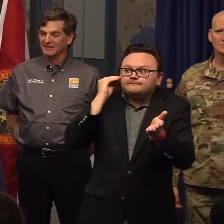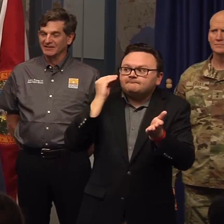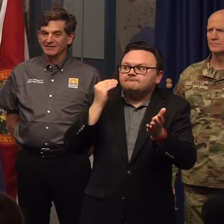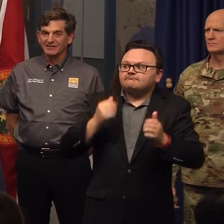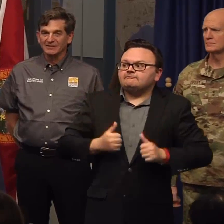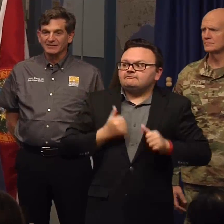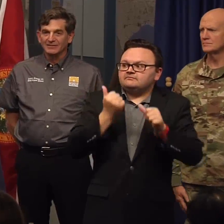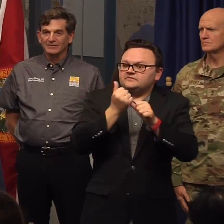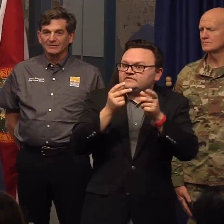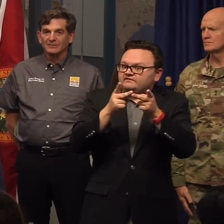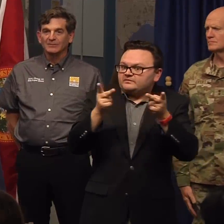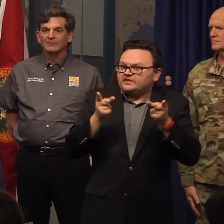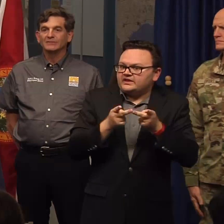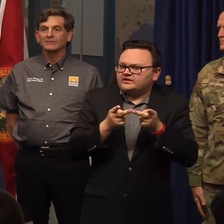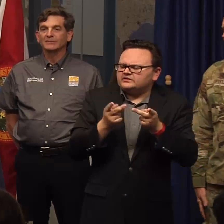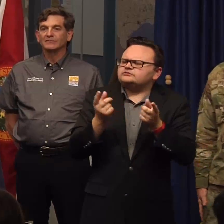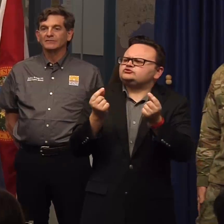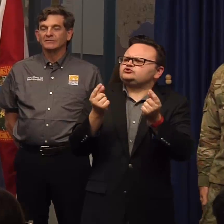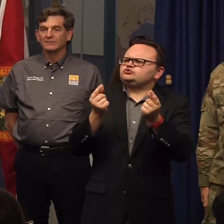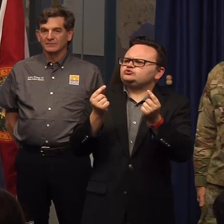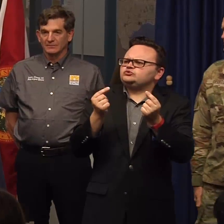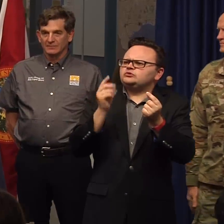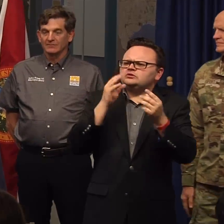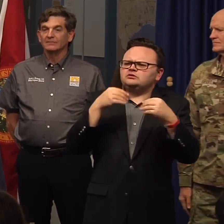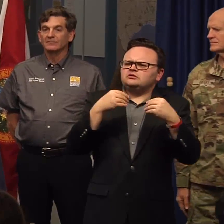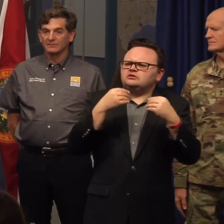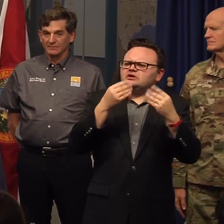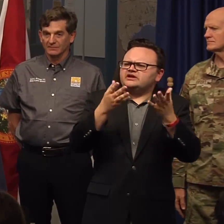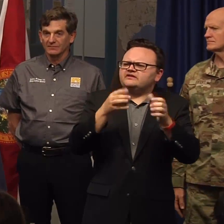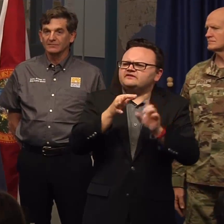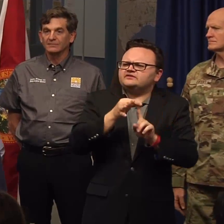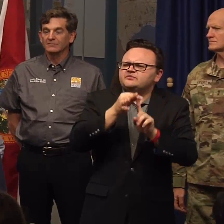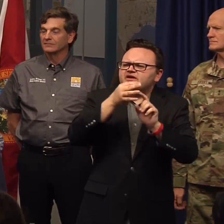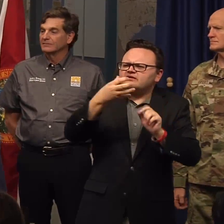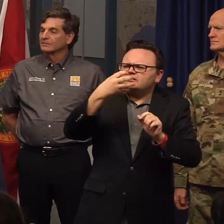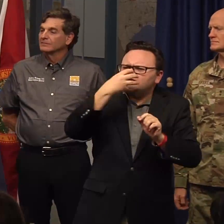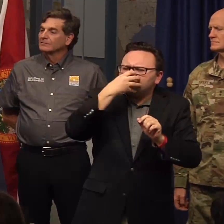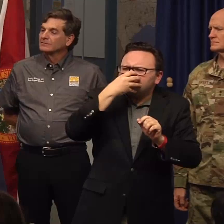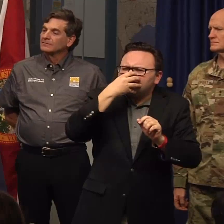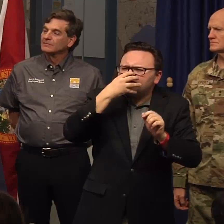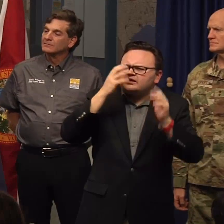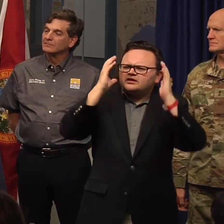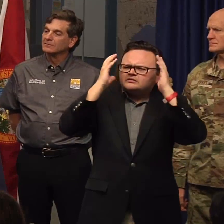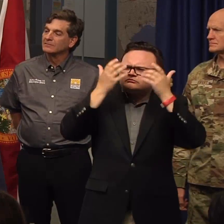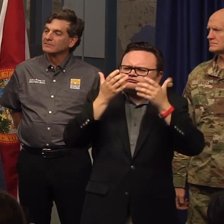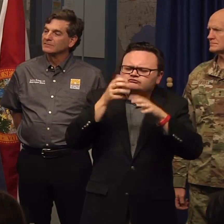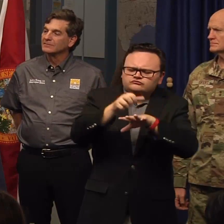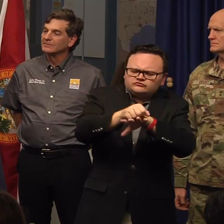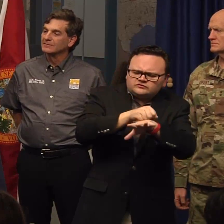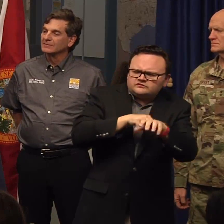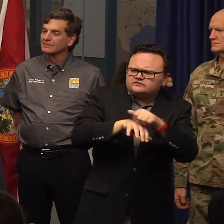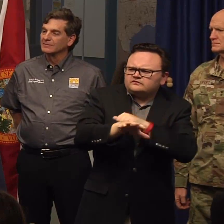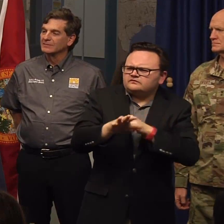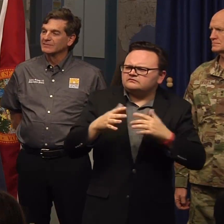YOU WANT TO REVIEW YOUR QUESTION FOR ME PLEASE?